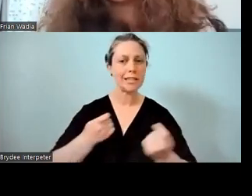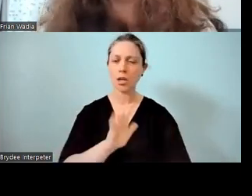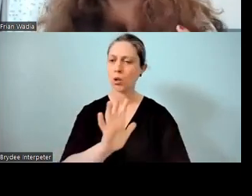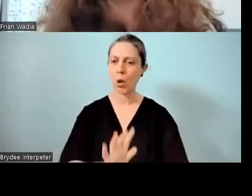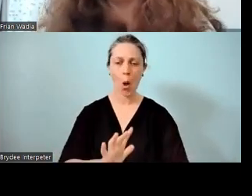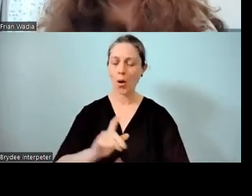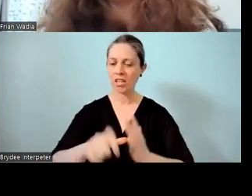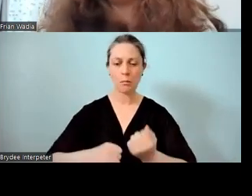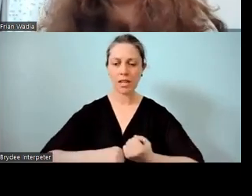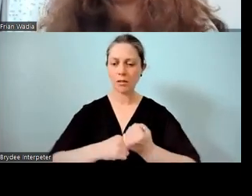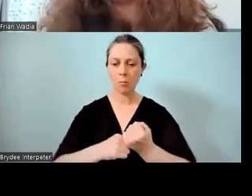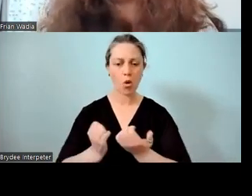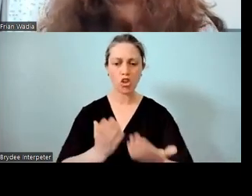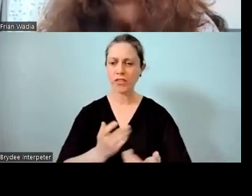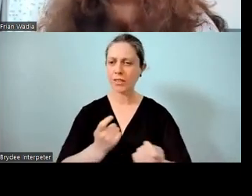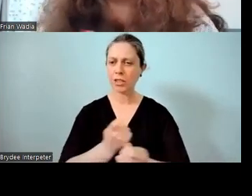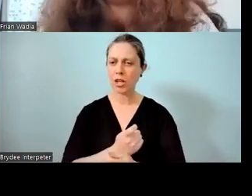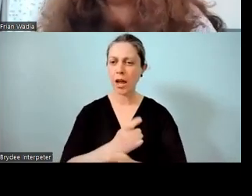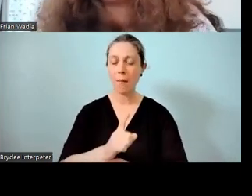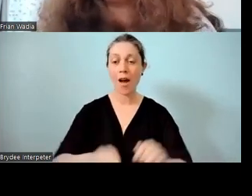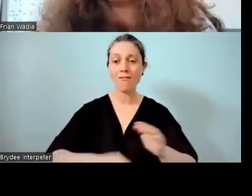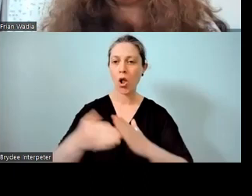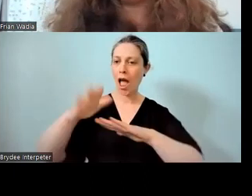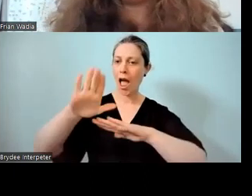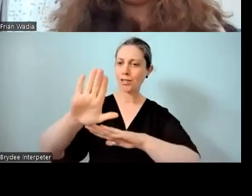it was changing the way Aotearoa treated disabled people.